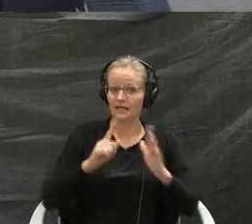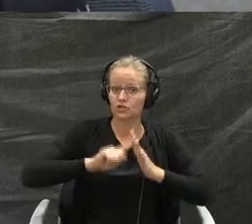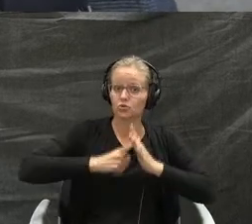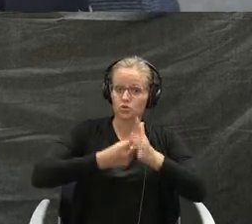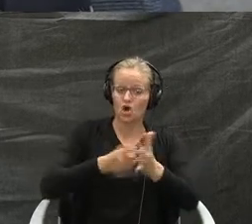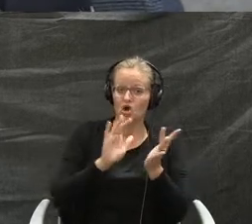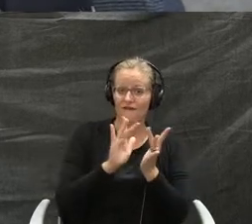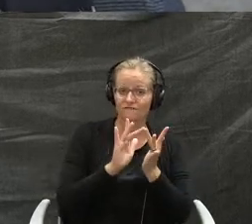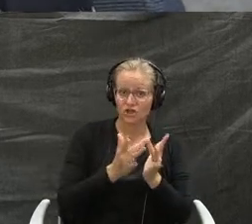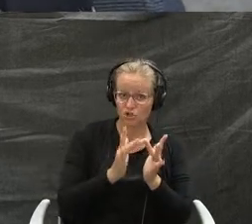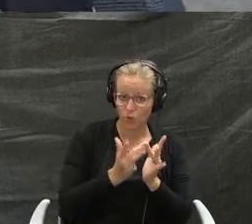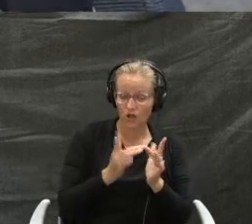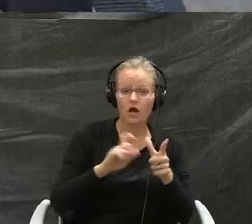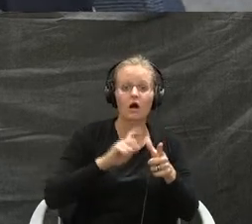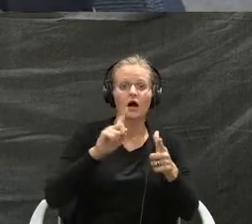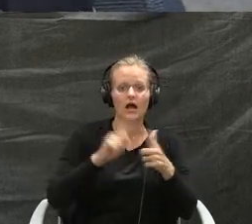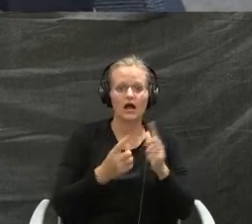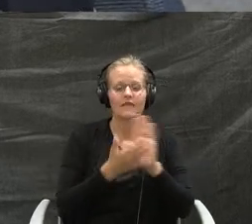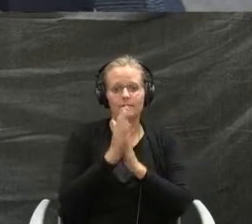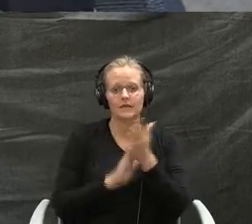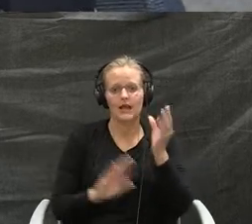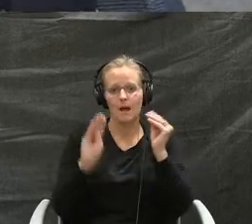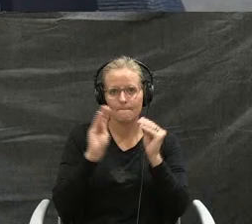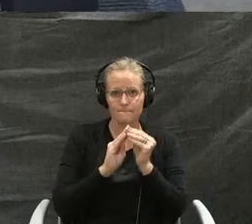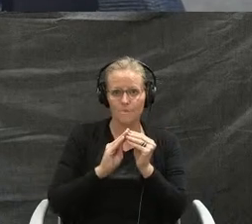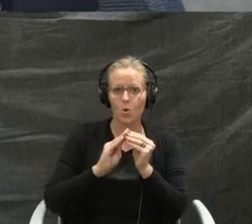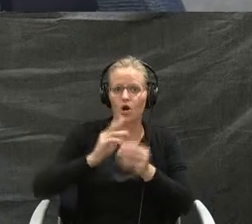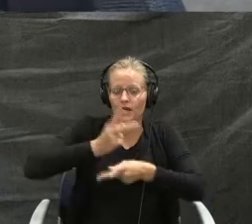wanted to say that as it heads into the final weeks End Quote.